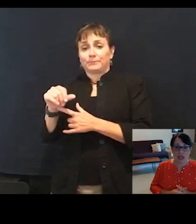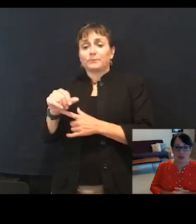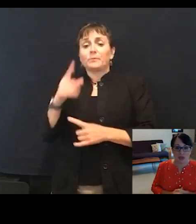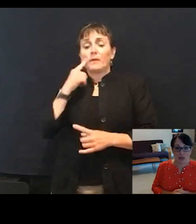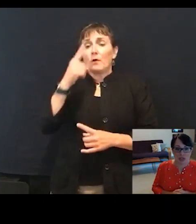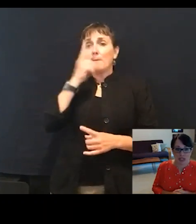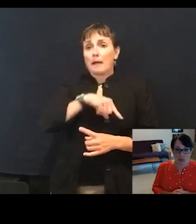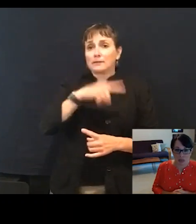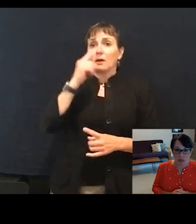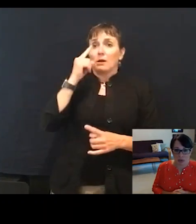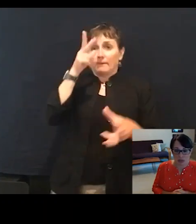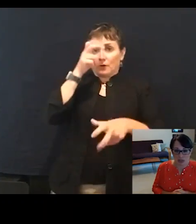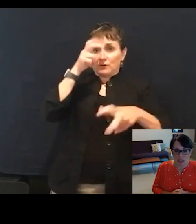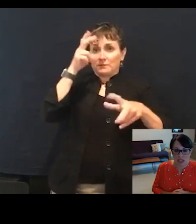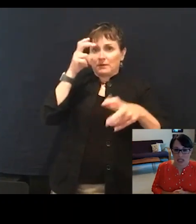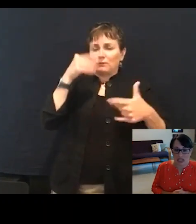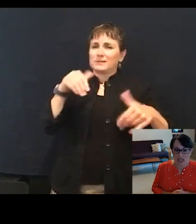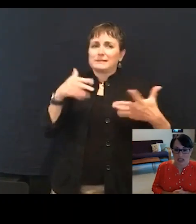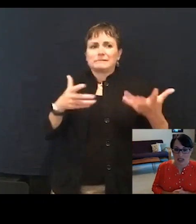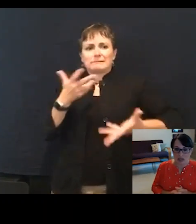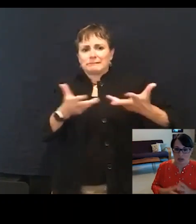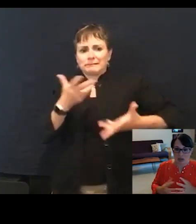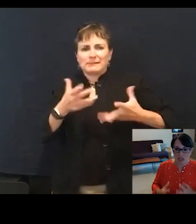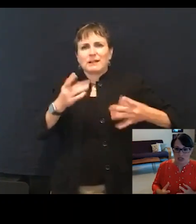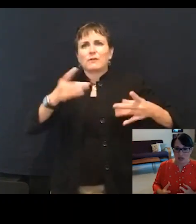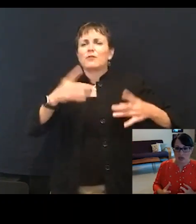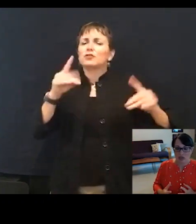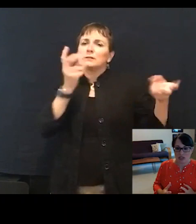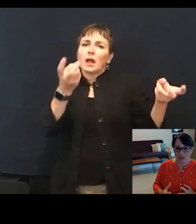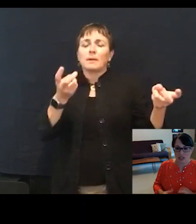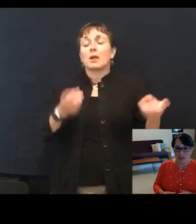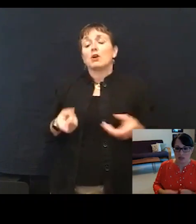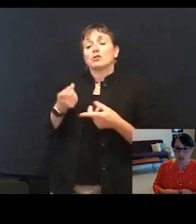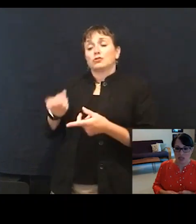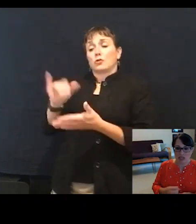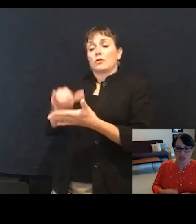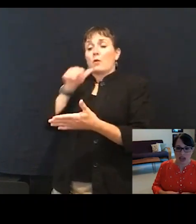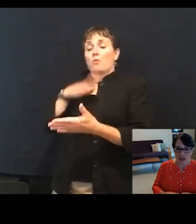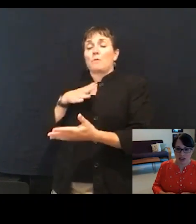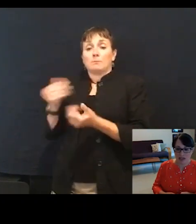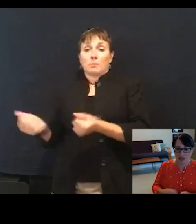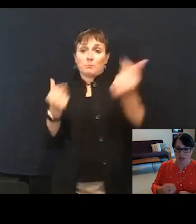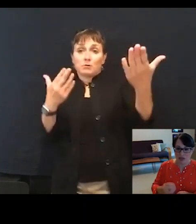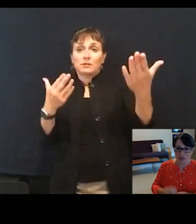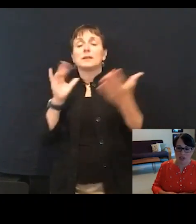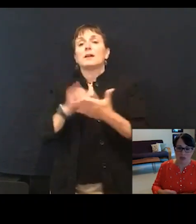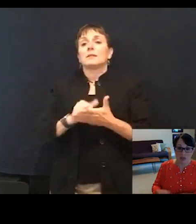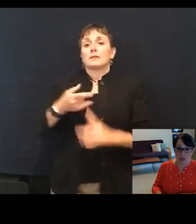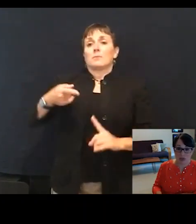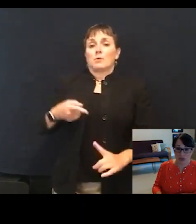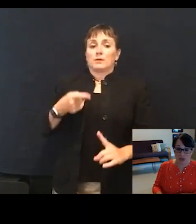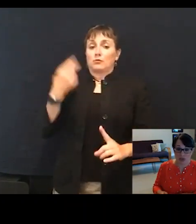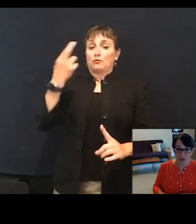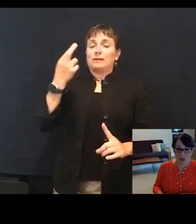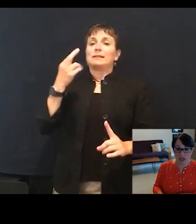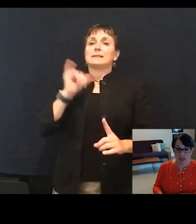And what Christine proposes is that the reason for this is that mice lack a certain type of structure in their retina